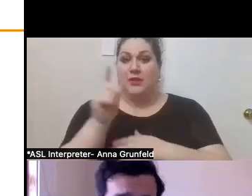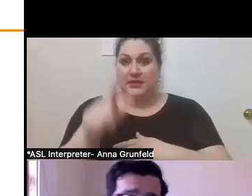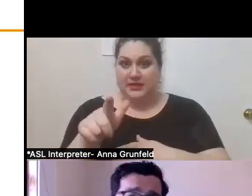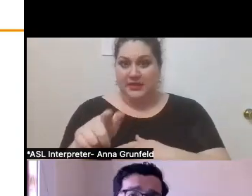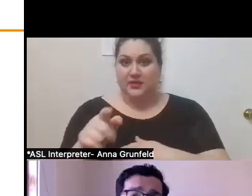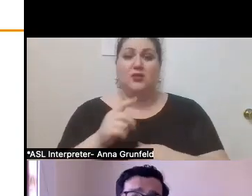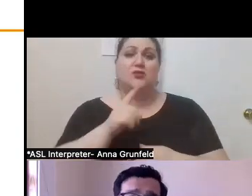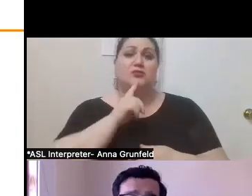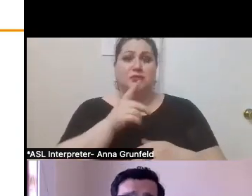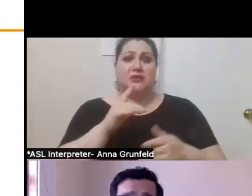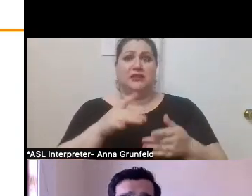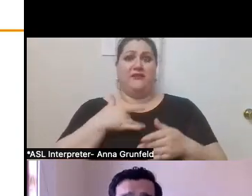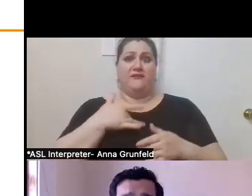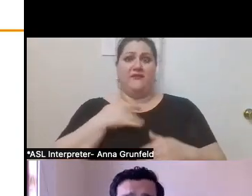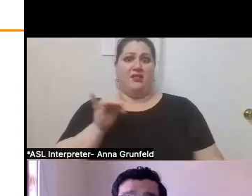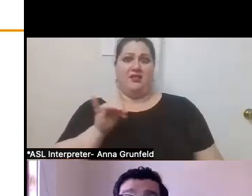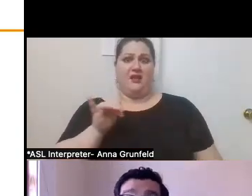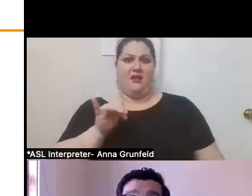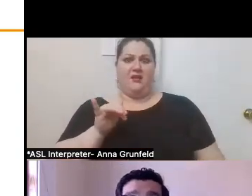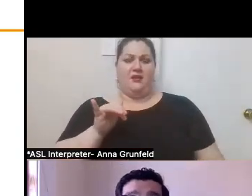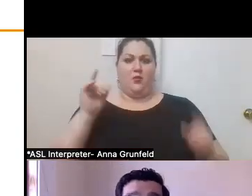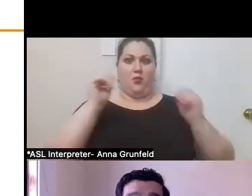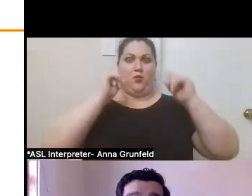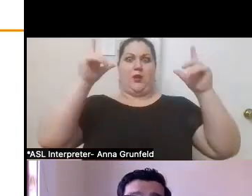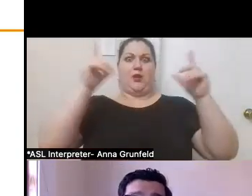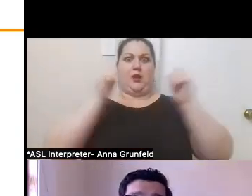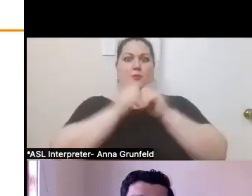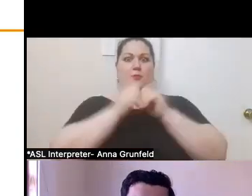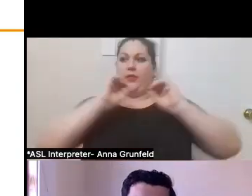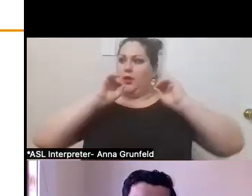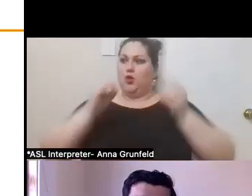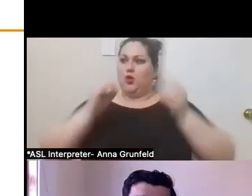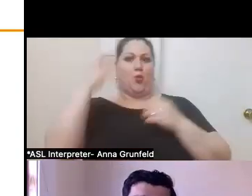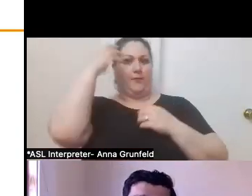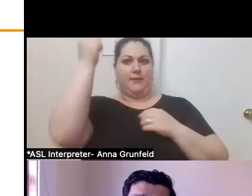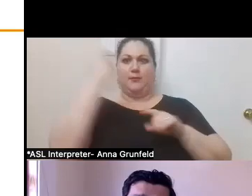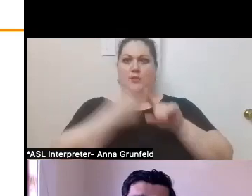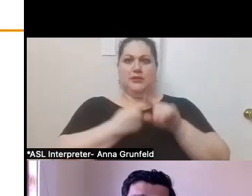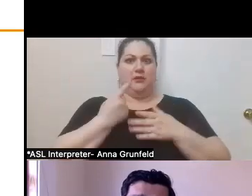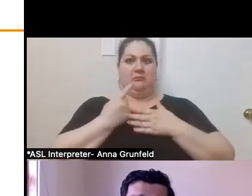with, with no memories from the last three weeks of my life. And it was a really.